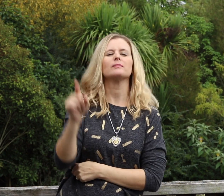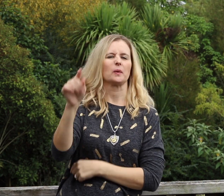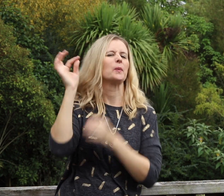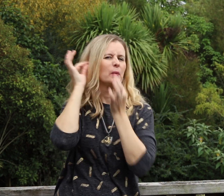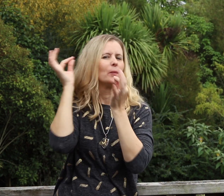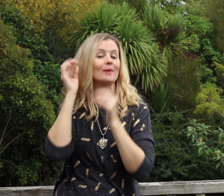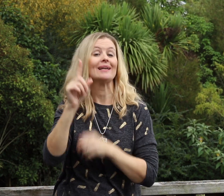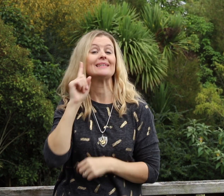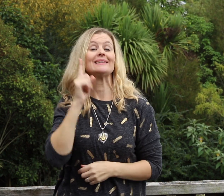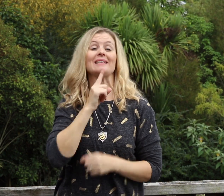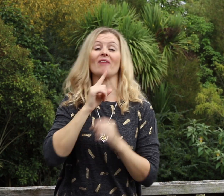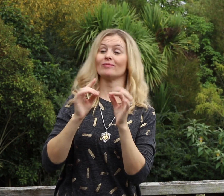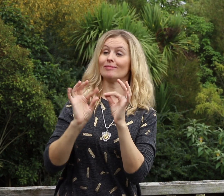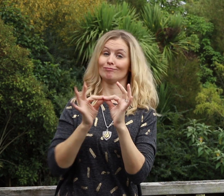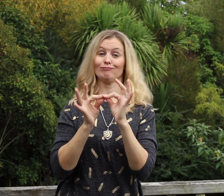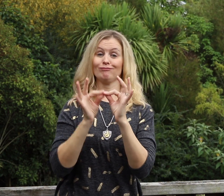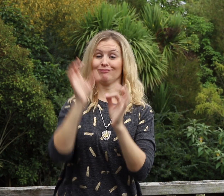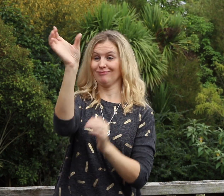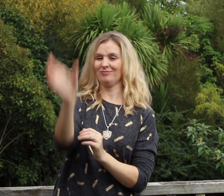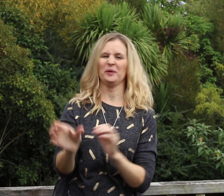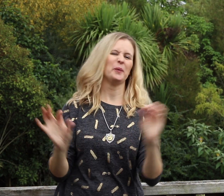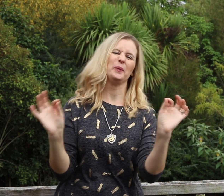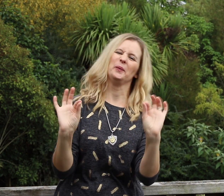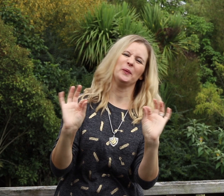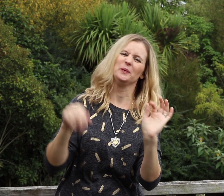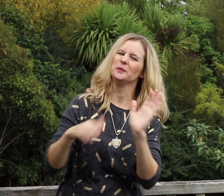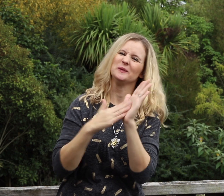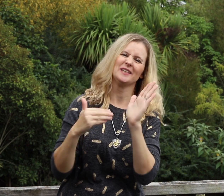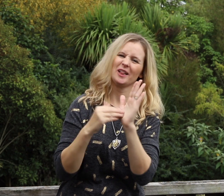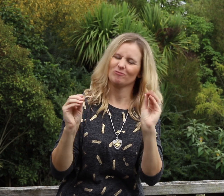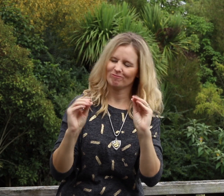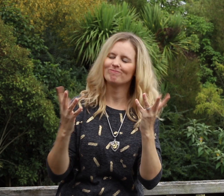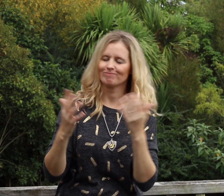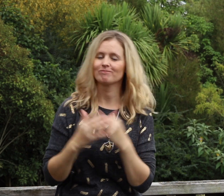to be hearing not Deaf, at least here in New Zealand,